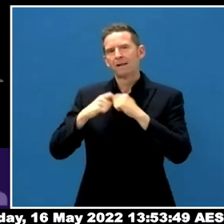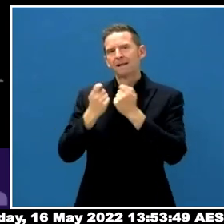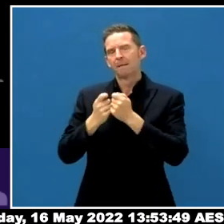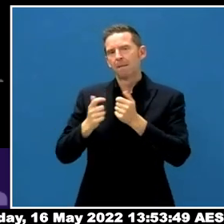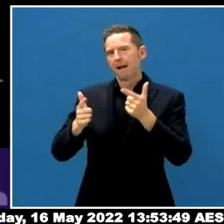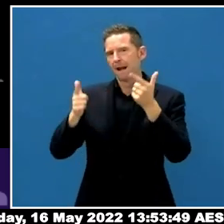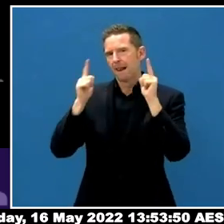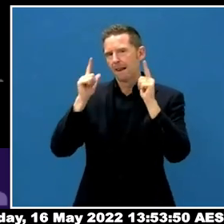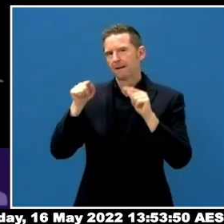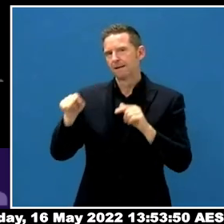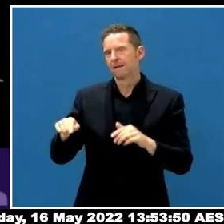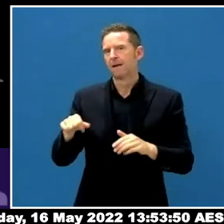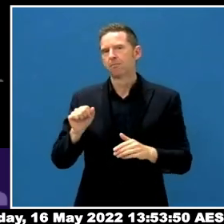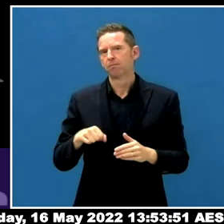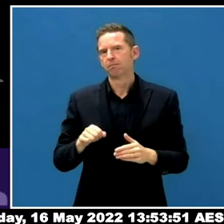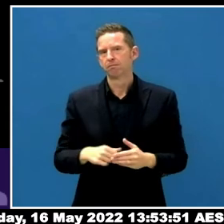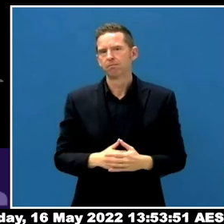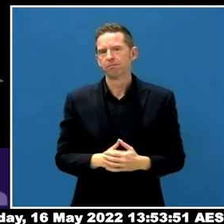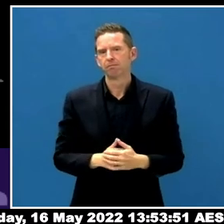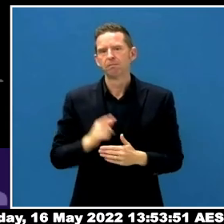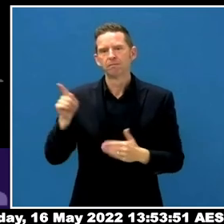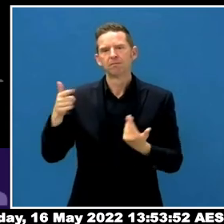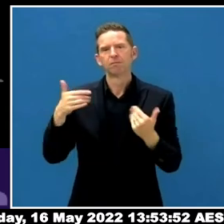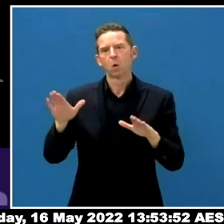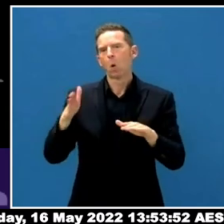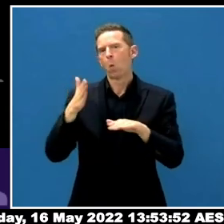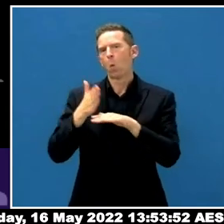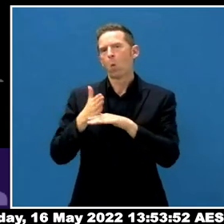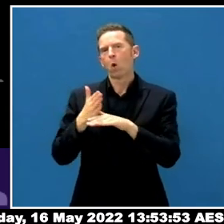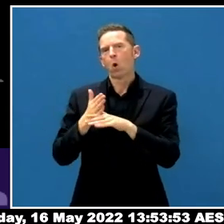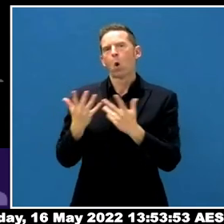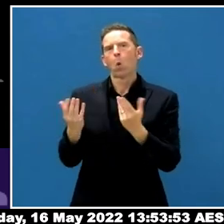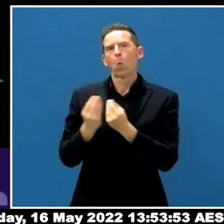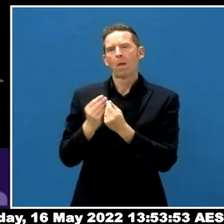worked with her, and she had rung up and she had a bit of a meeting over the phone, and